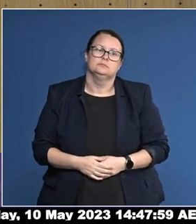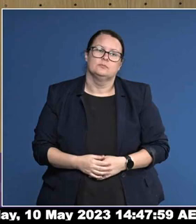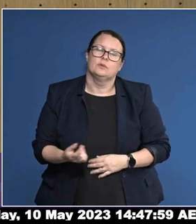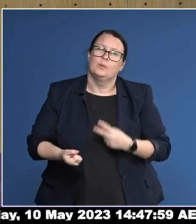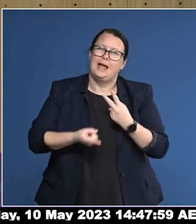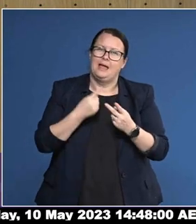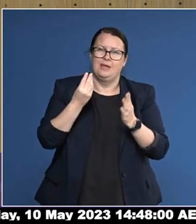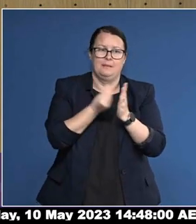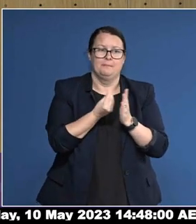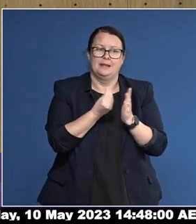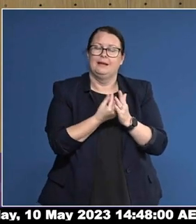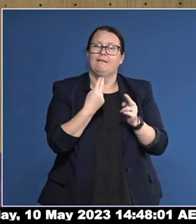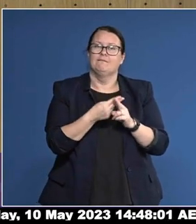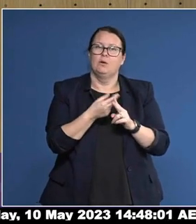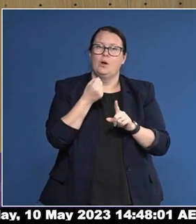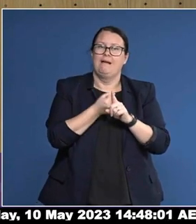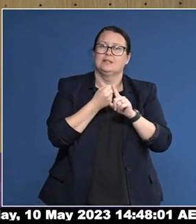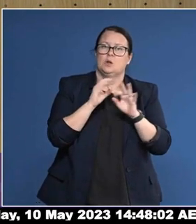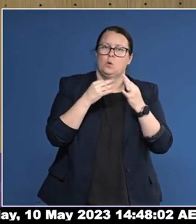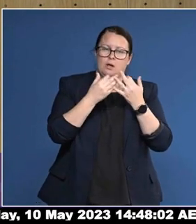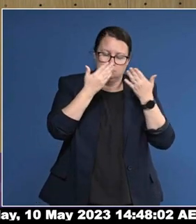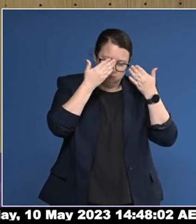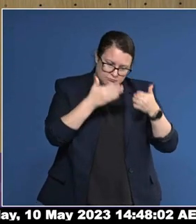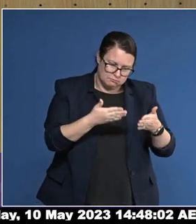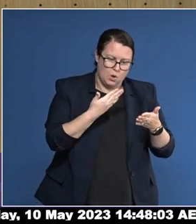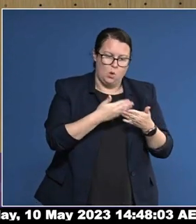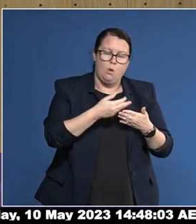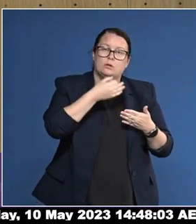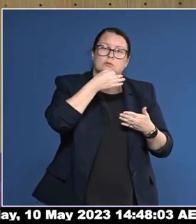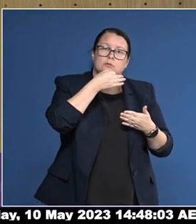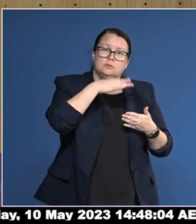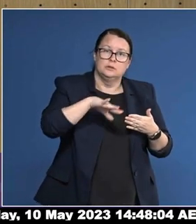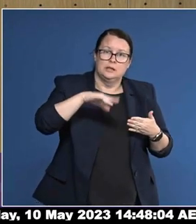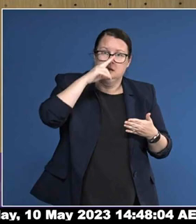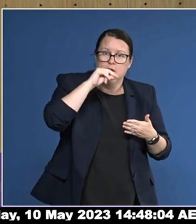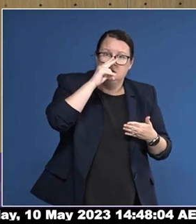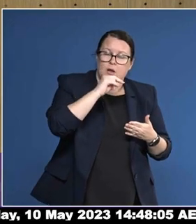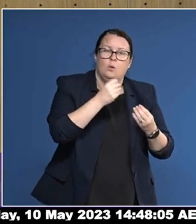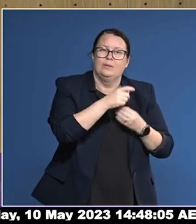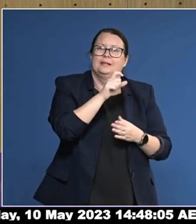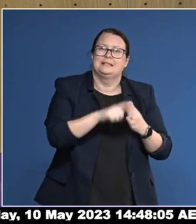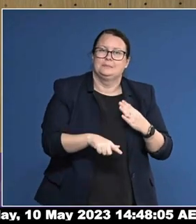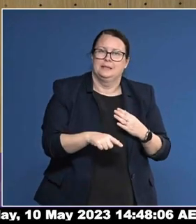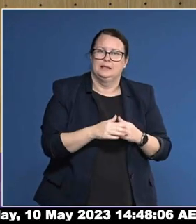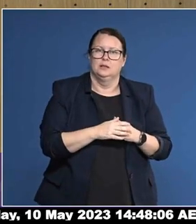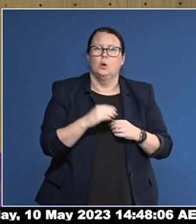organisation to focus specifically on children and young people with disability, and our current provider of that service is Queensland Advocacy Inc.